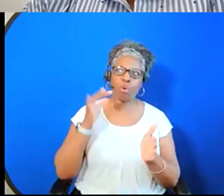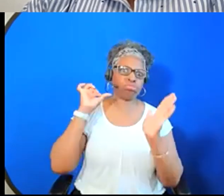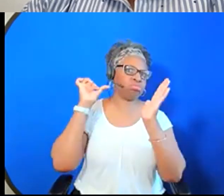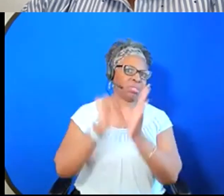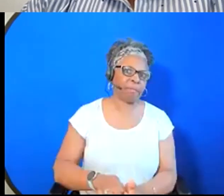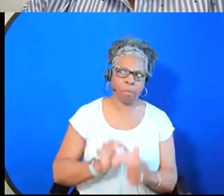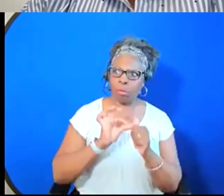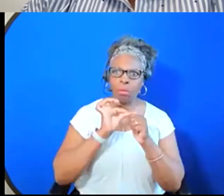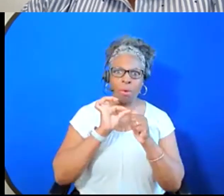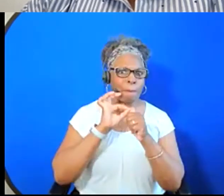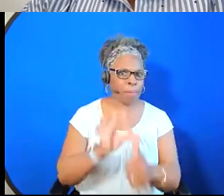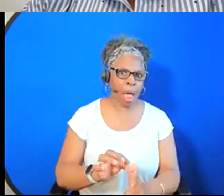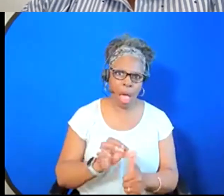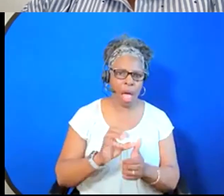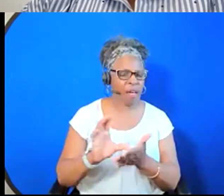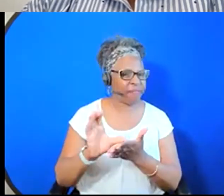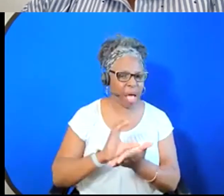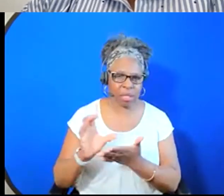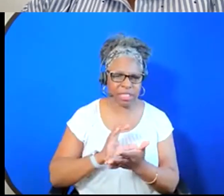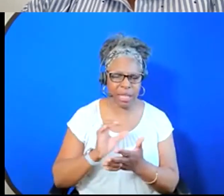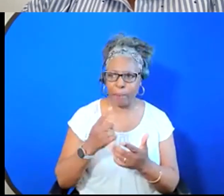And it's something that, you know, I mean, who can go through this application,